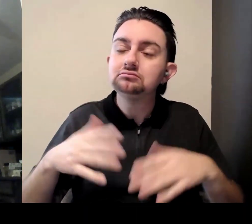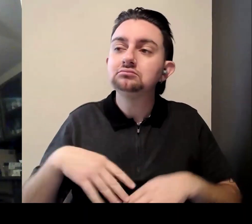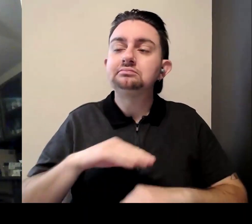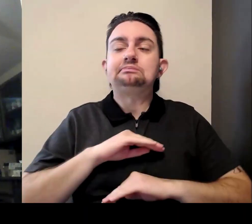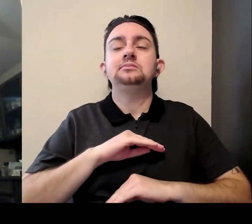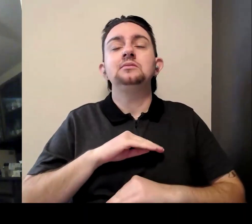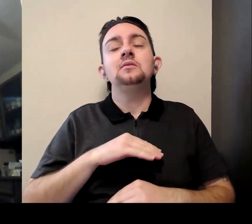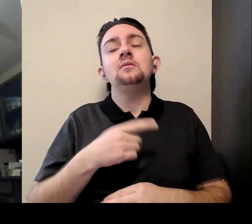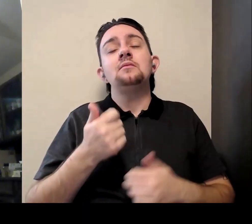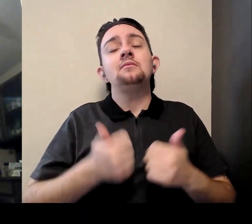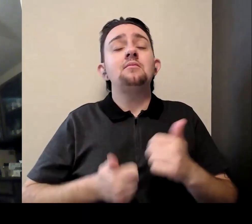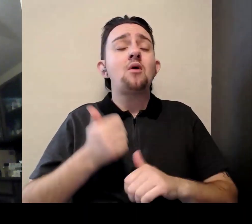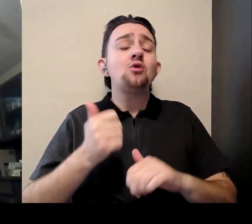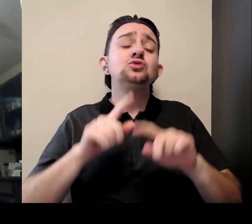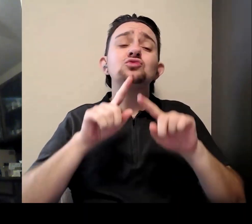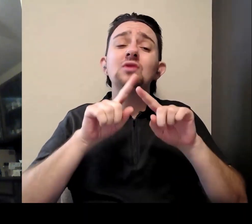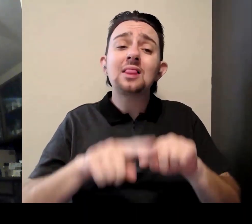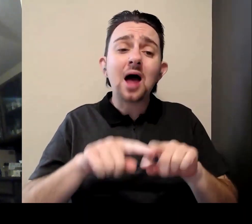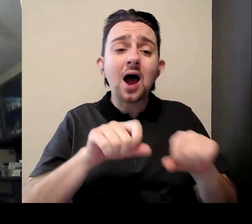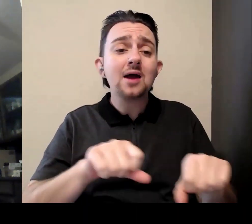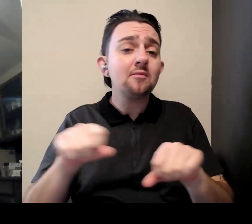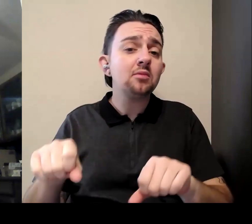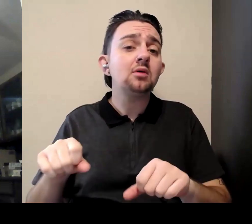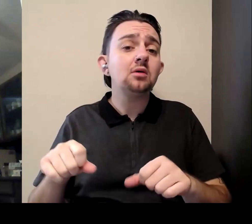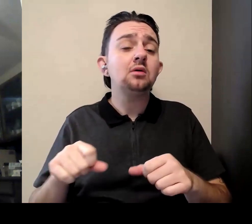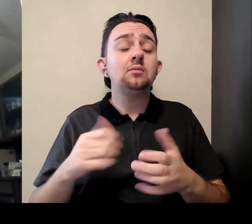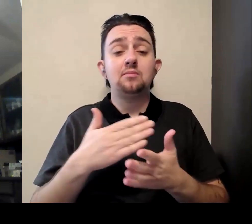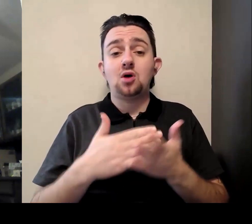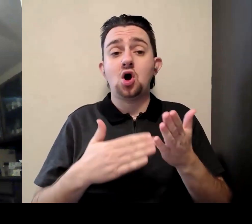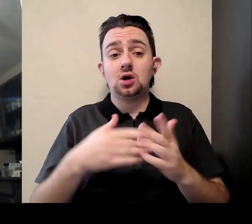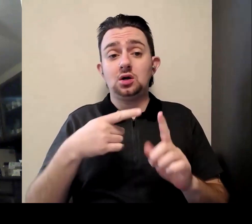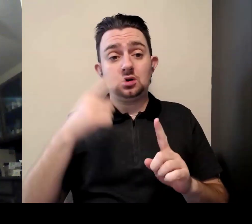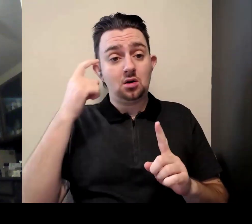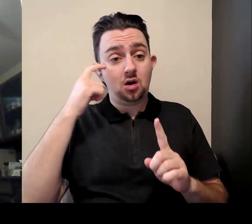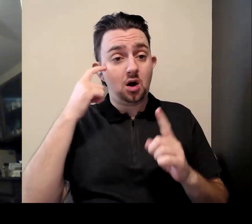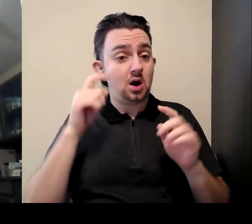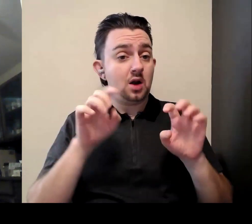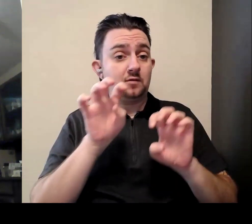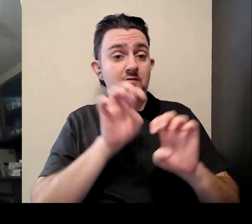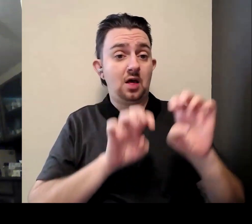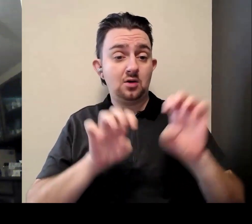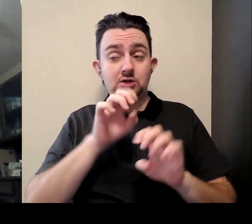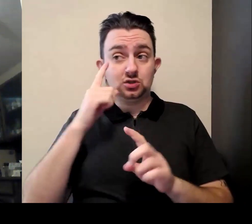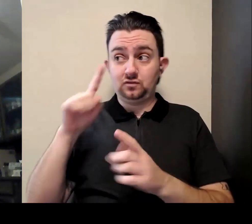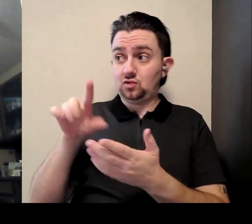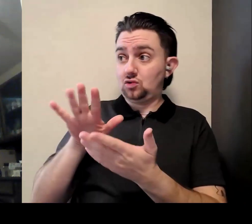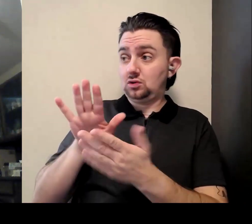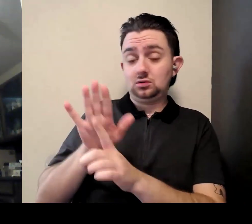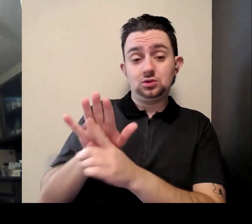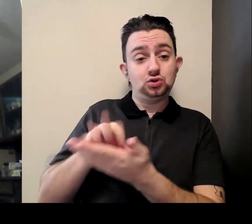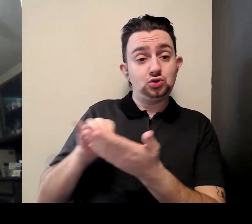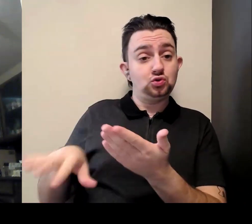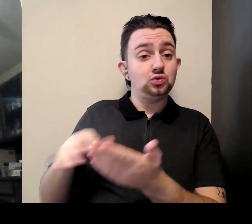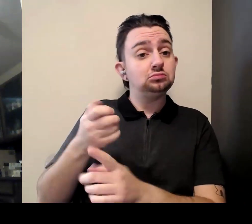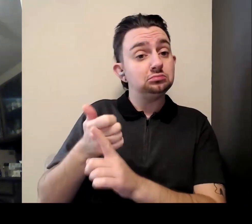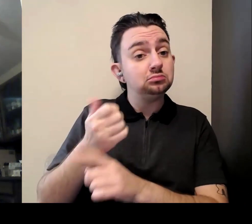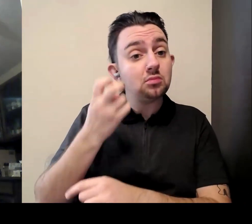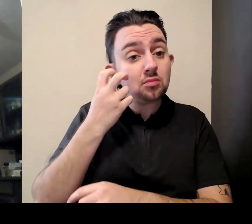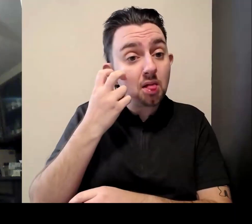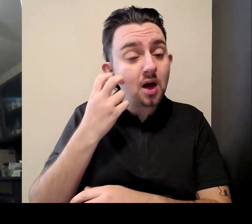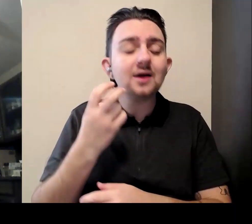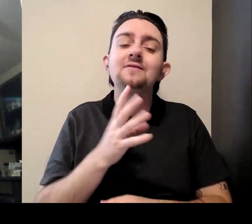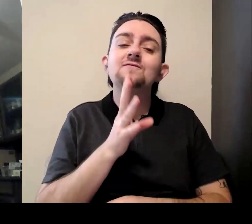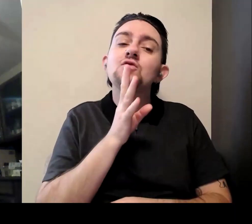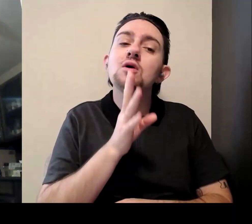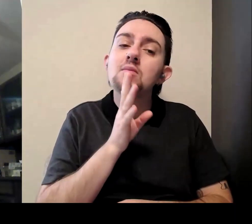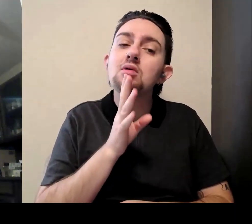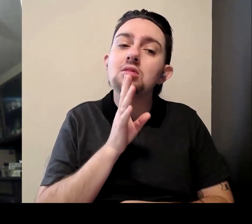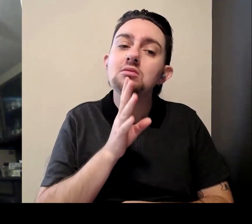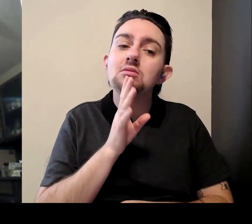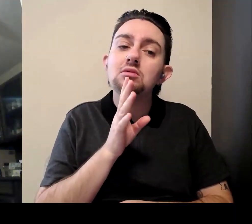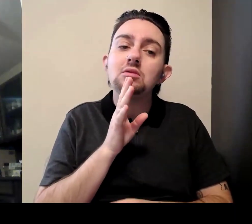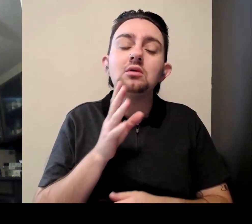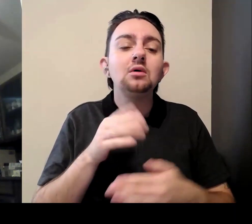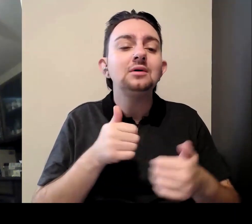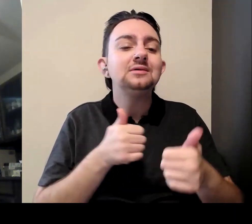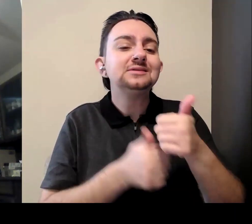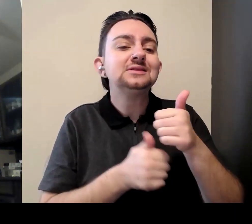The most reliable part of a cognitive evaluation for a student who is blind would be the verbal subtests on the WISC.